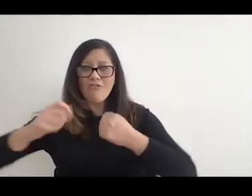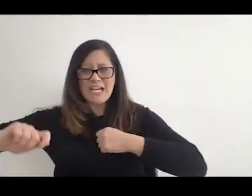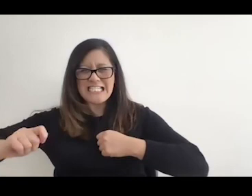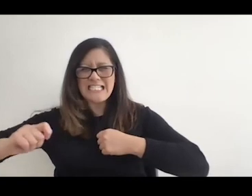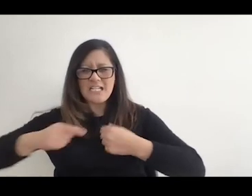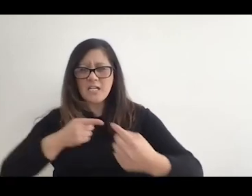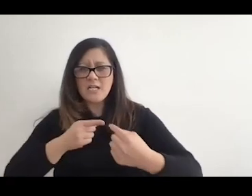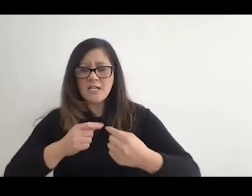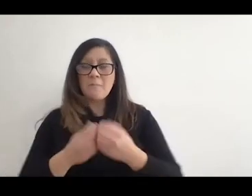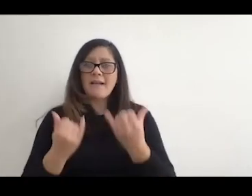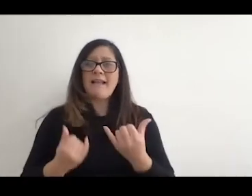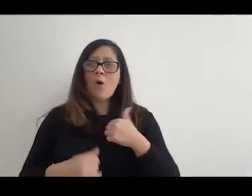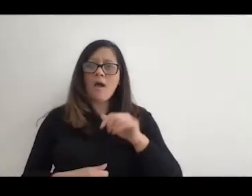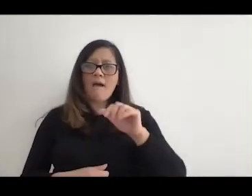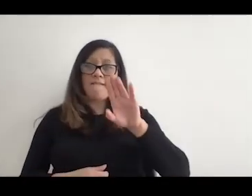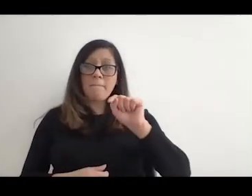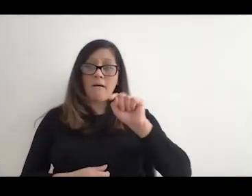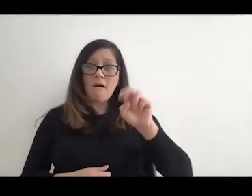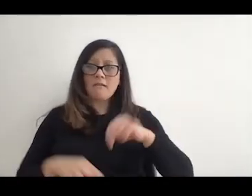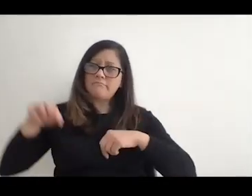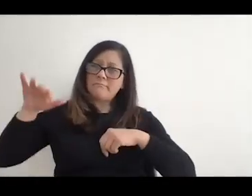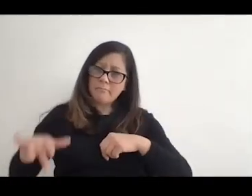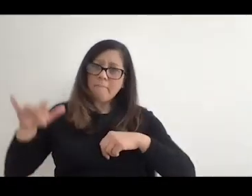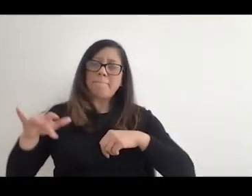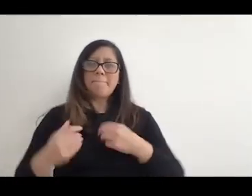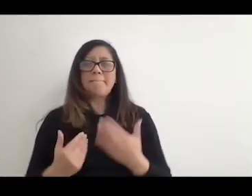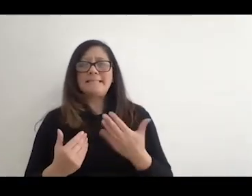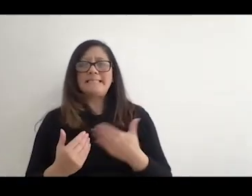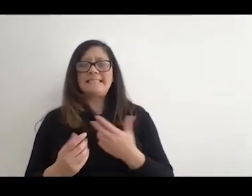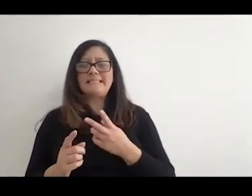was thinking, wow, so yeah disability. Innovation.